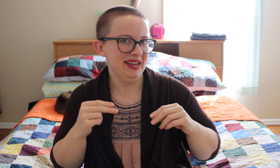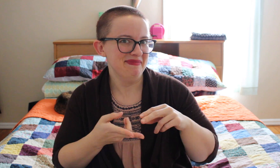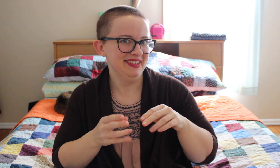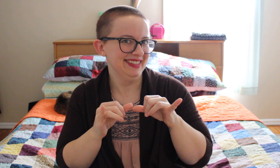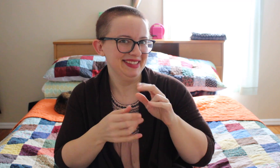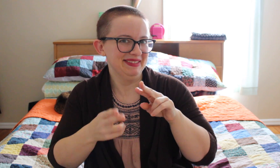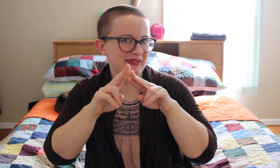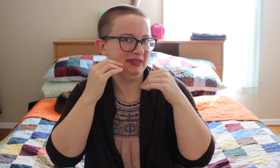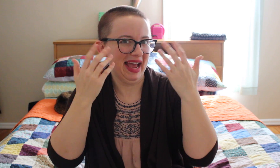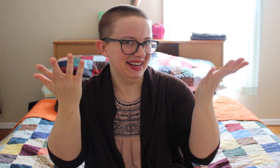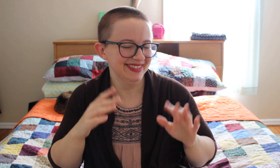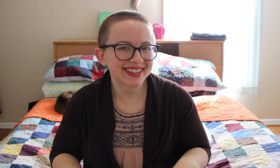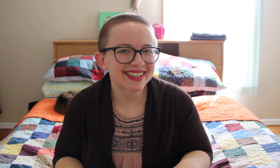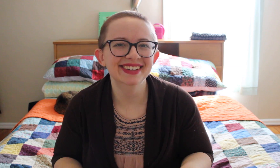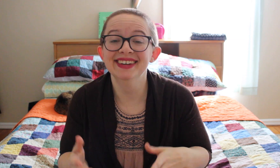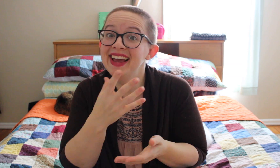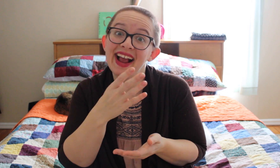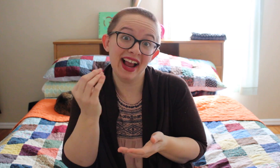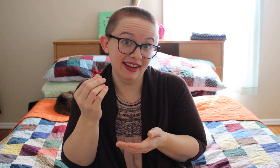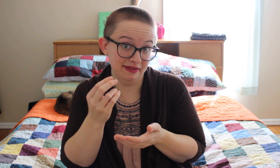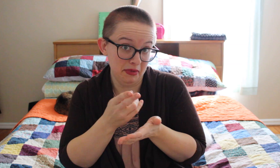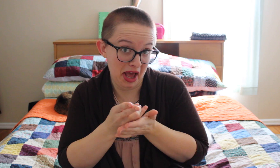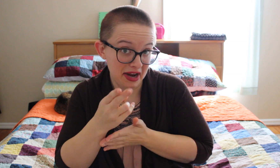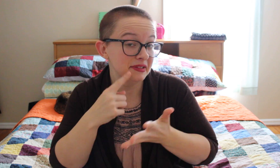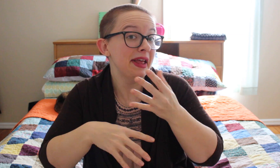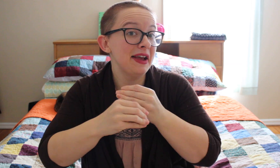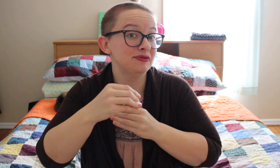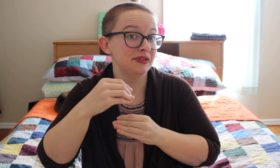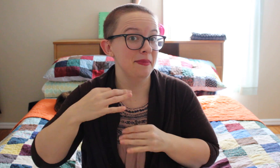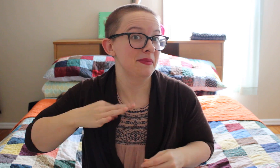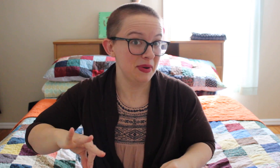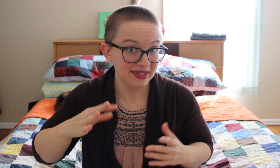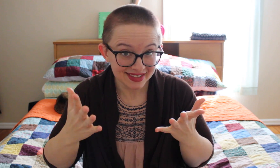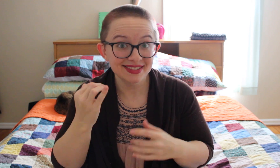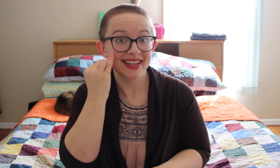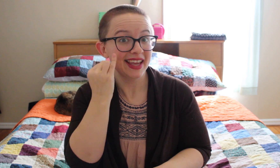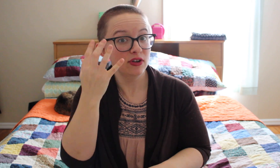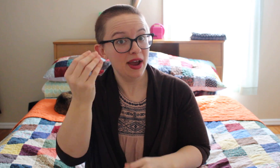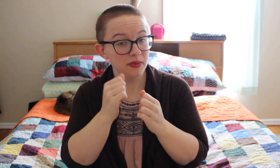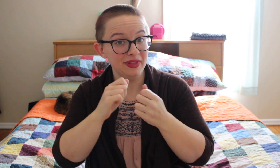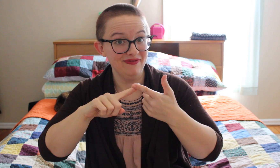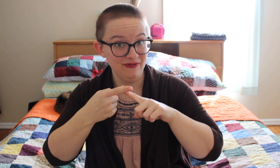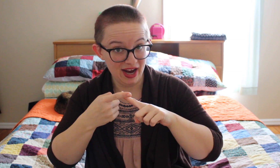I don't know what disposable diapers go up to! And, kind of maybe an extra bonus pro